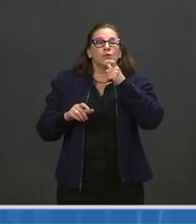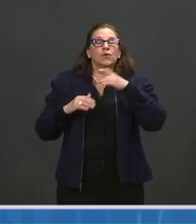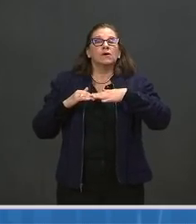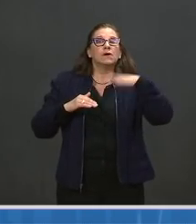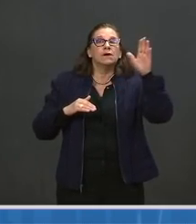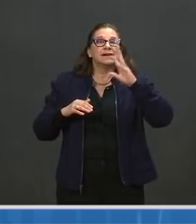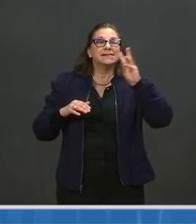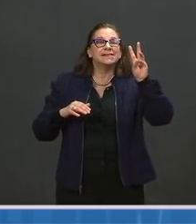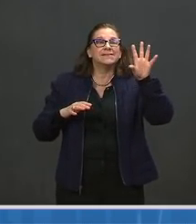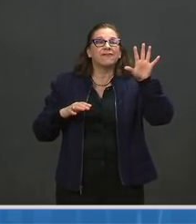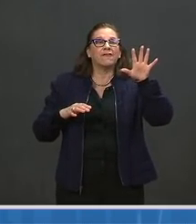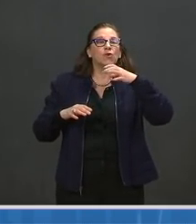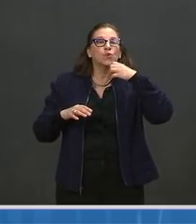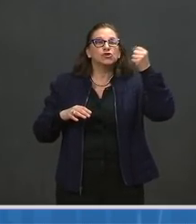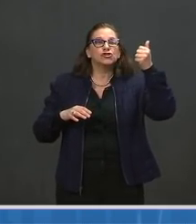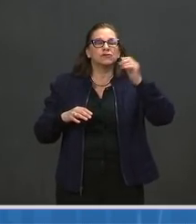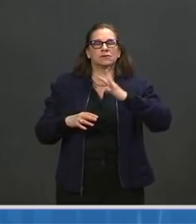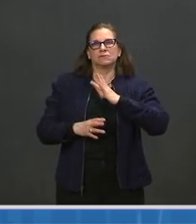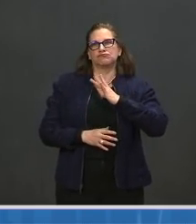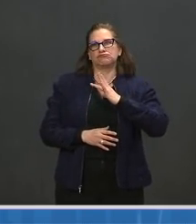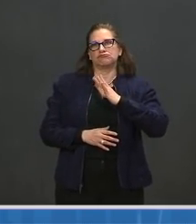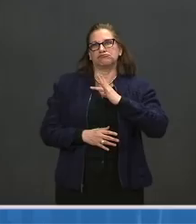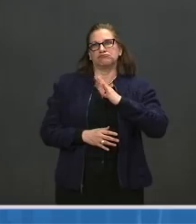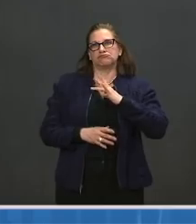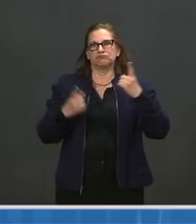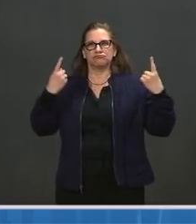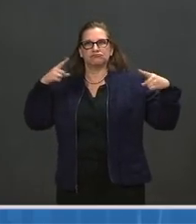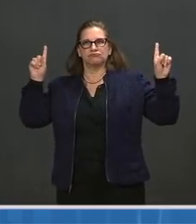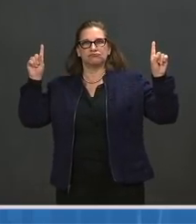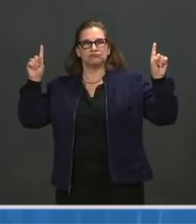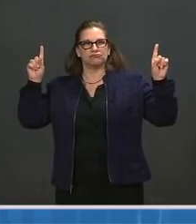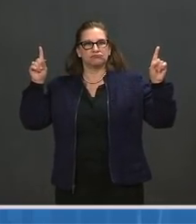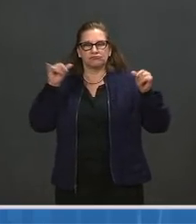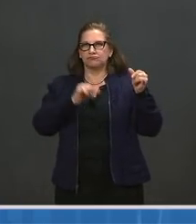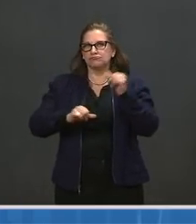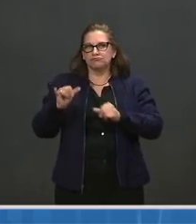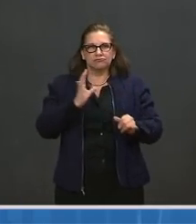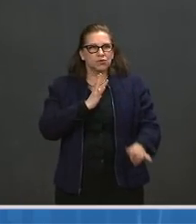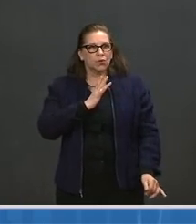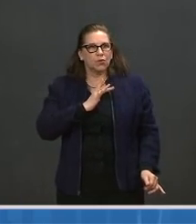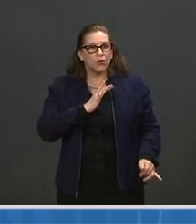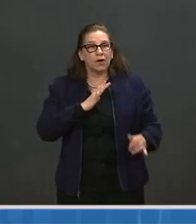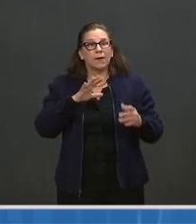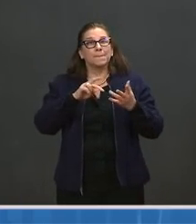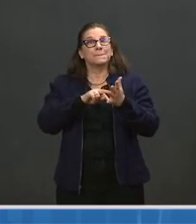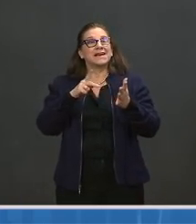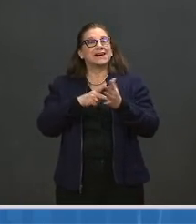The reactogenicity and overall safety profile were good. The vaccine was well-tolerated,